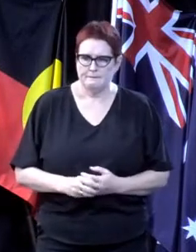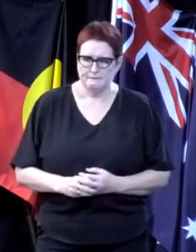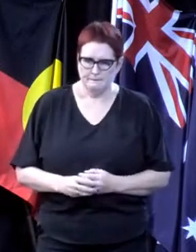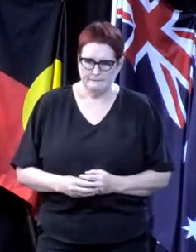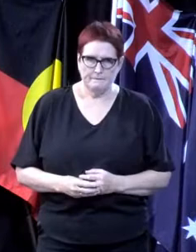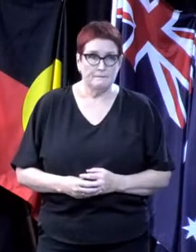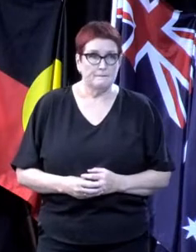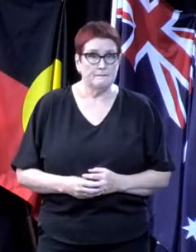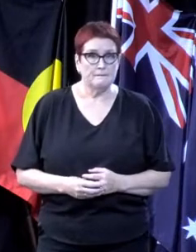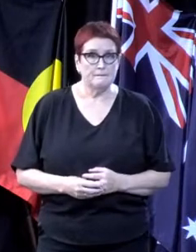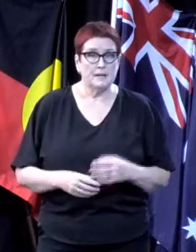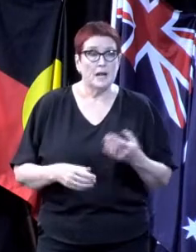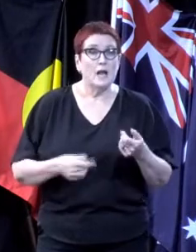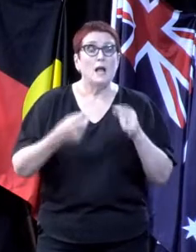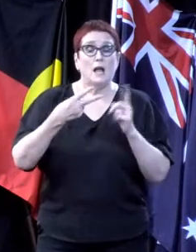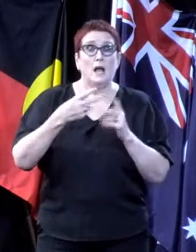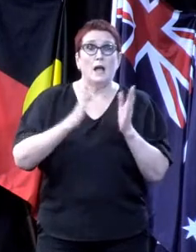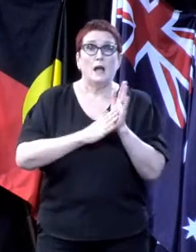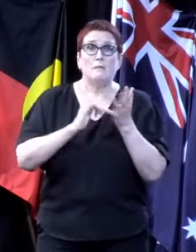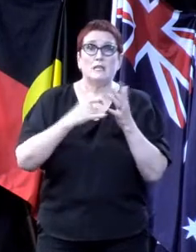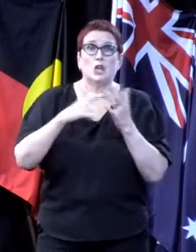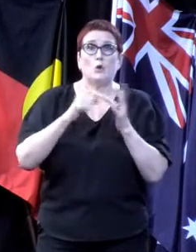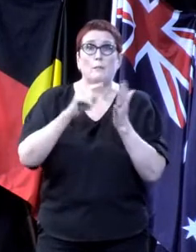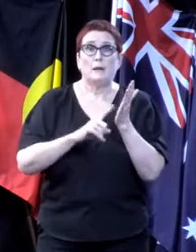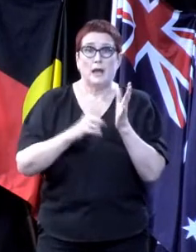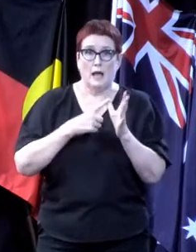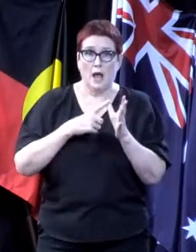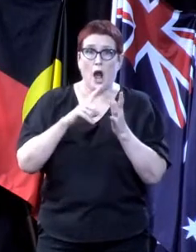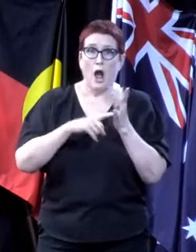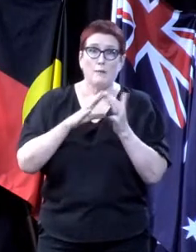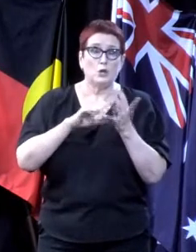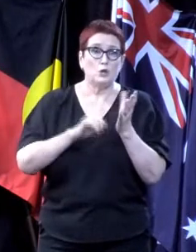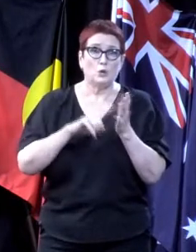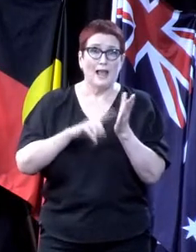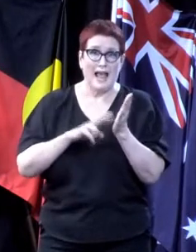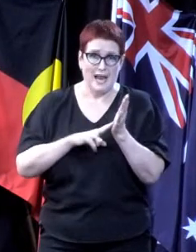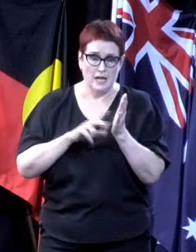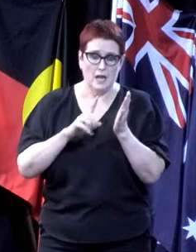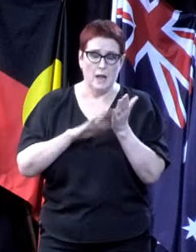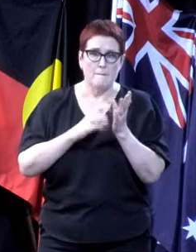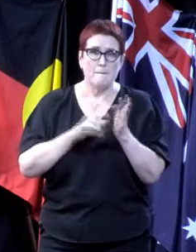Ms. Kauppila, please state your full name, please. My name is Jewelann Mary Melody Kauppila.